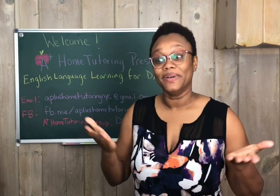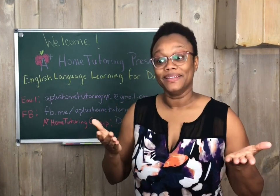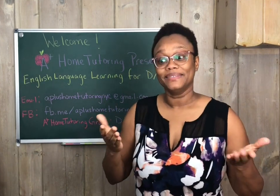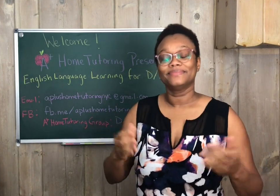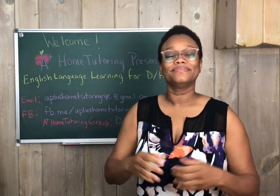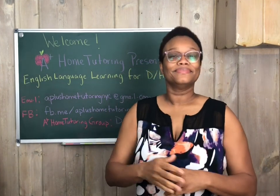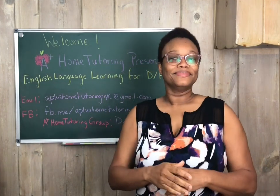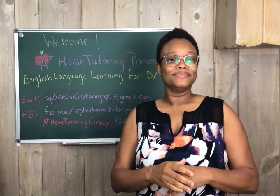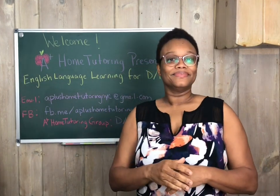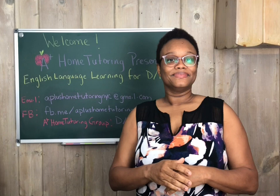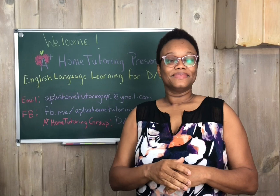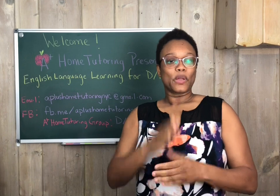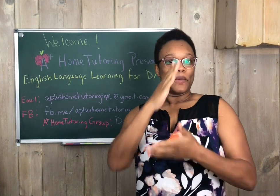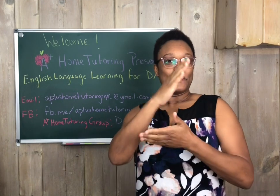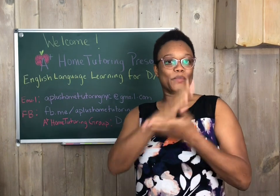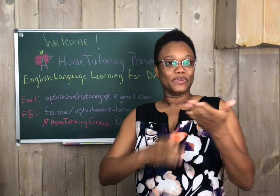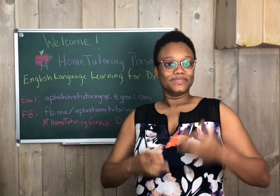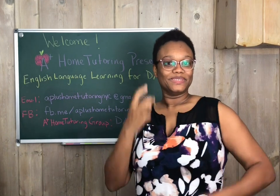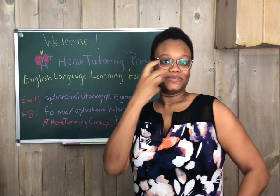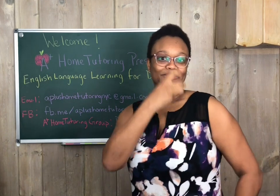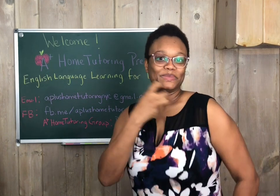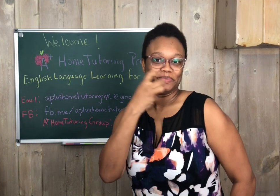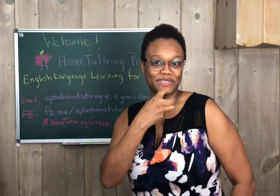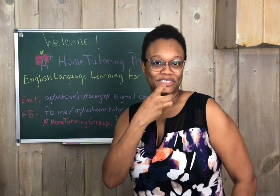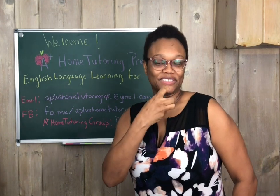Now what's today's lesson on parts of speech